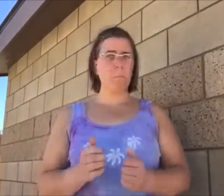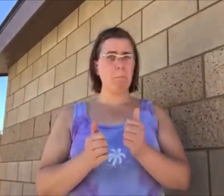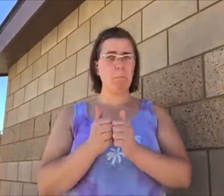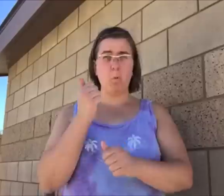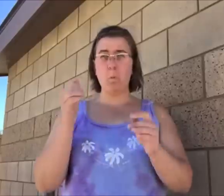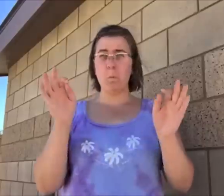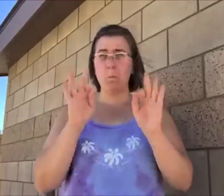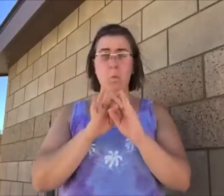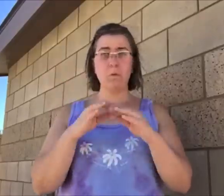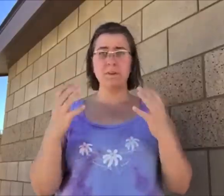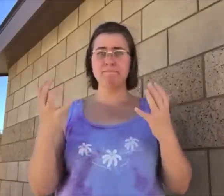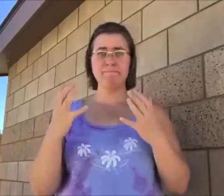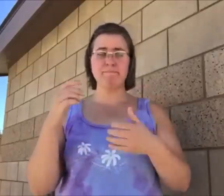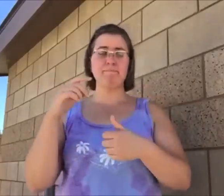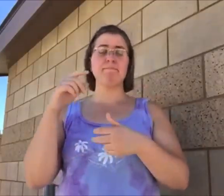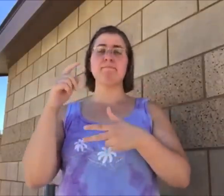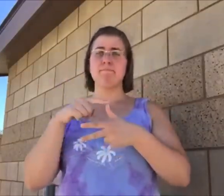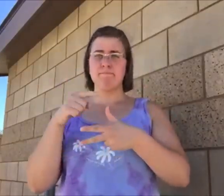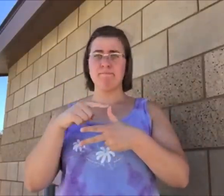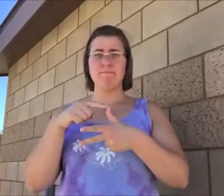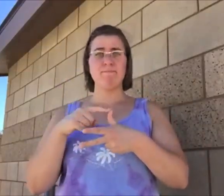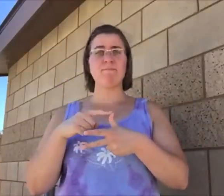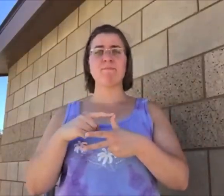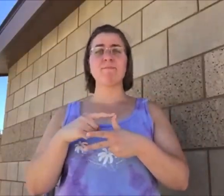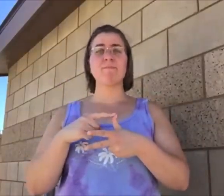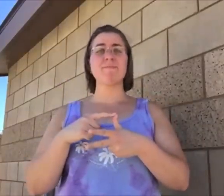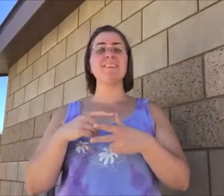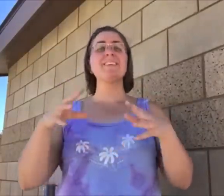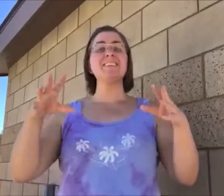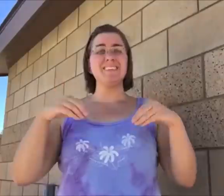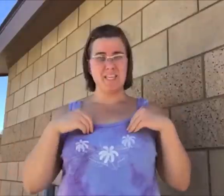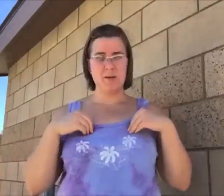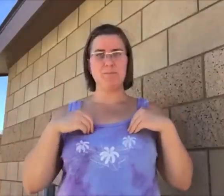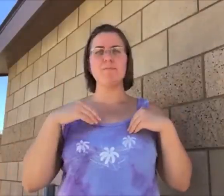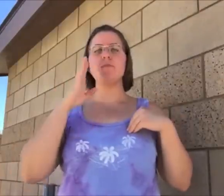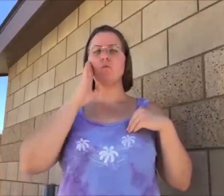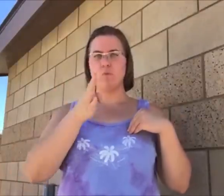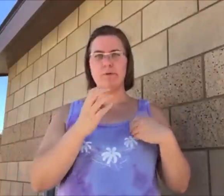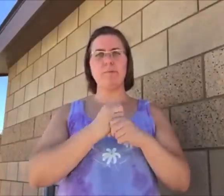First and foremost, Accept the fact that you WILL produce errors